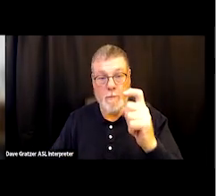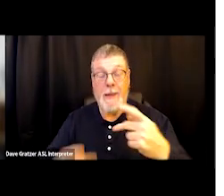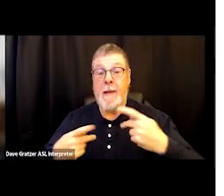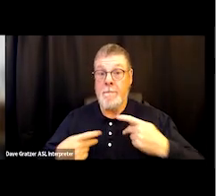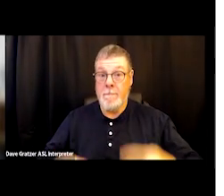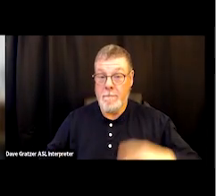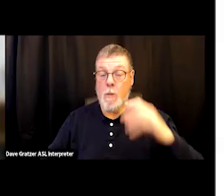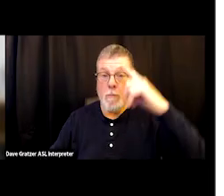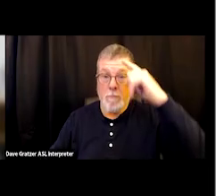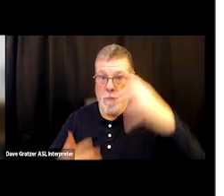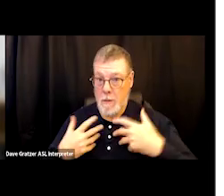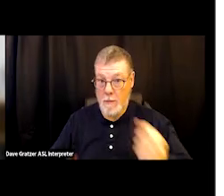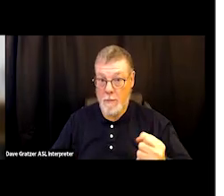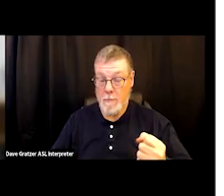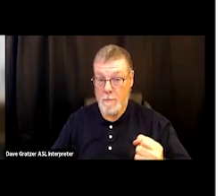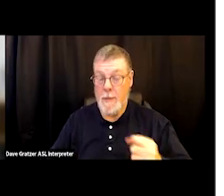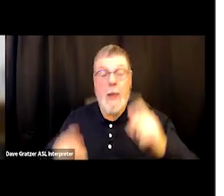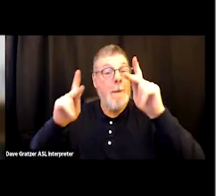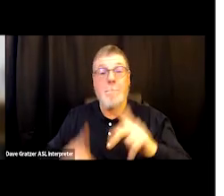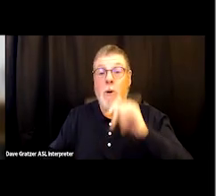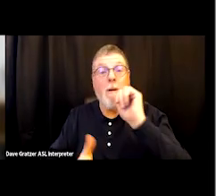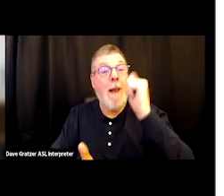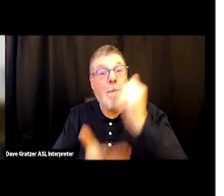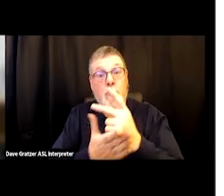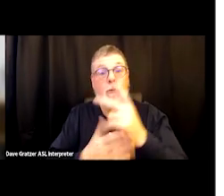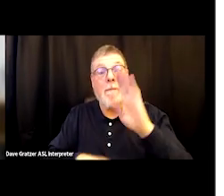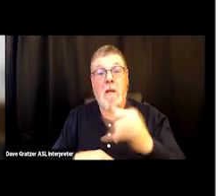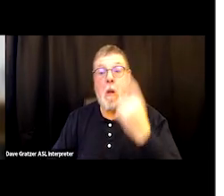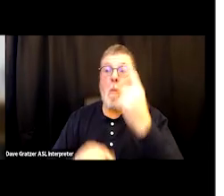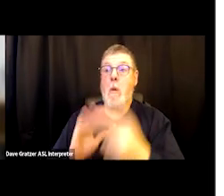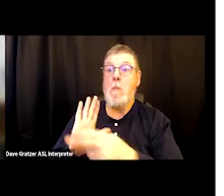A person isn't approved based on one diagnosis.